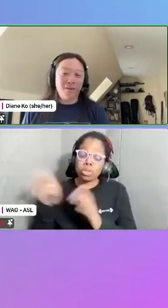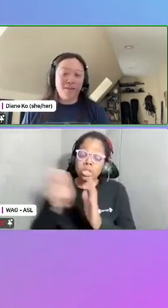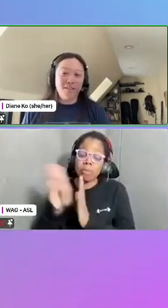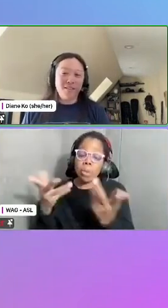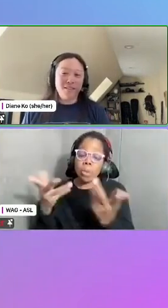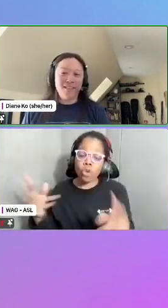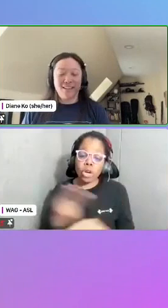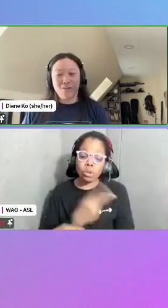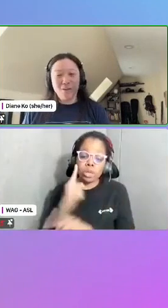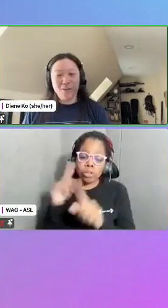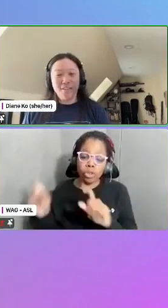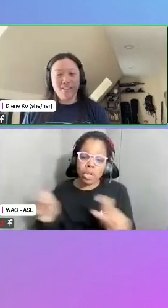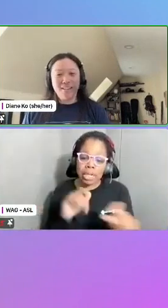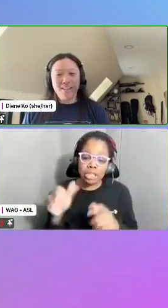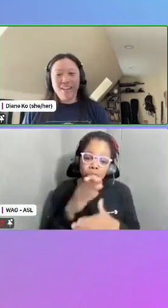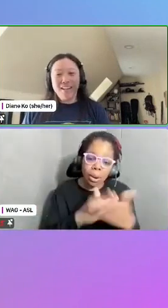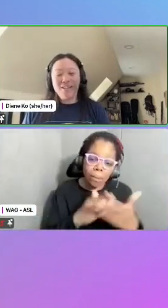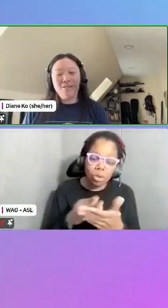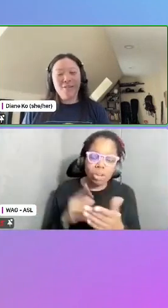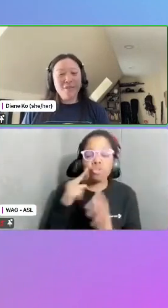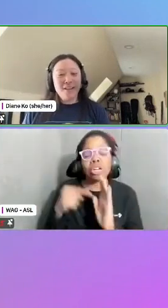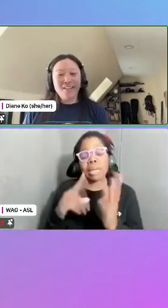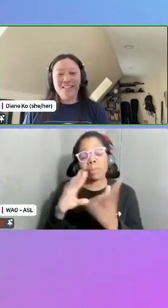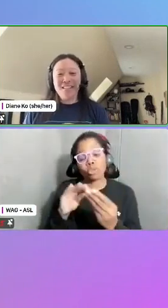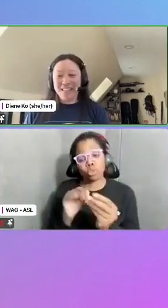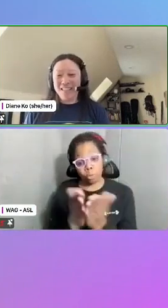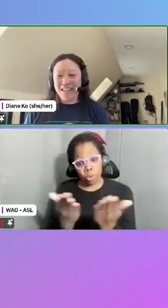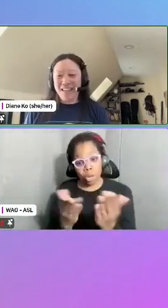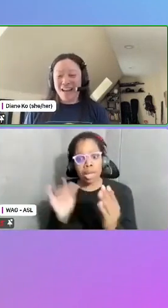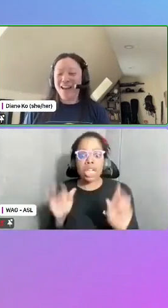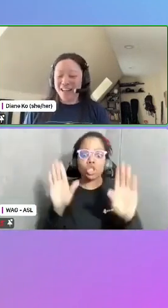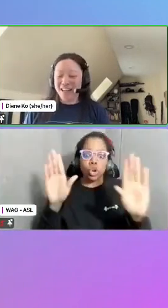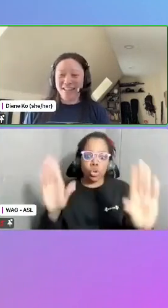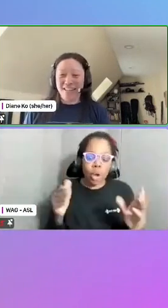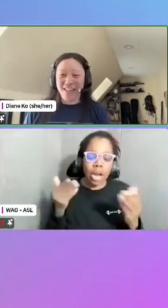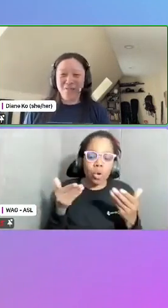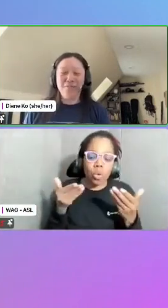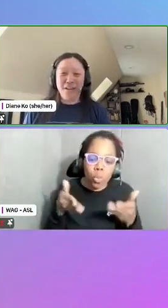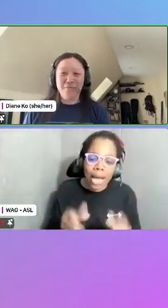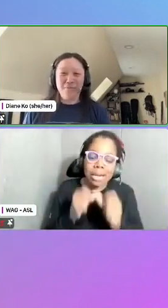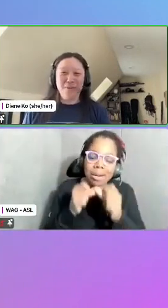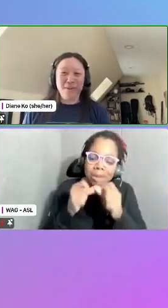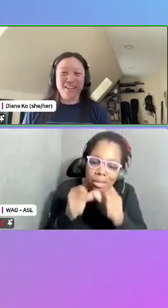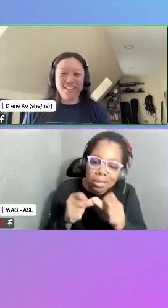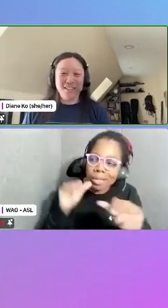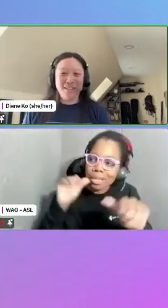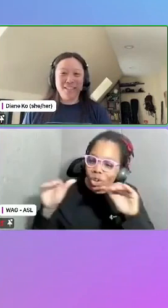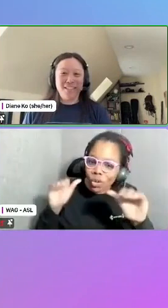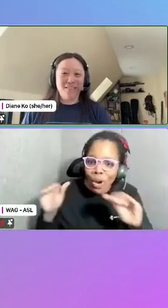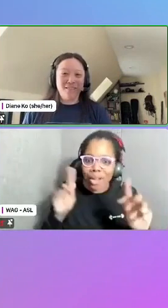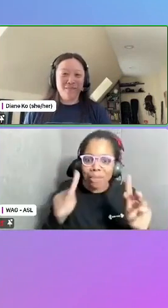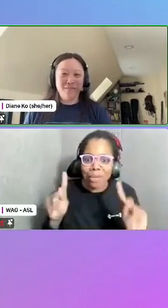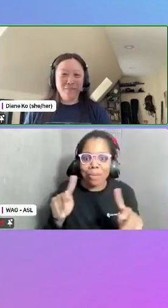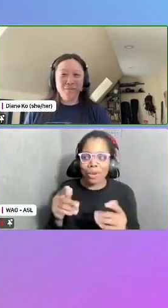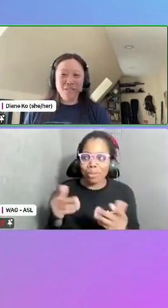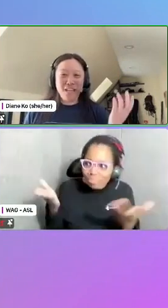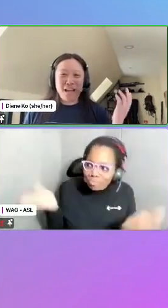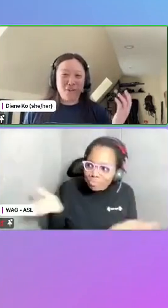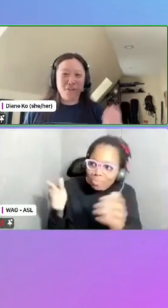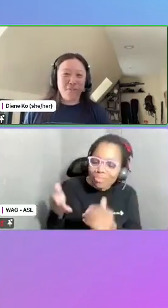easier. Especially if you have a properly designed system here at the end of the day, it's another front end framework. If you're already using another framework, the